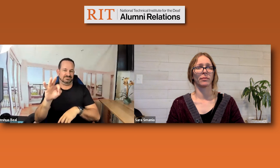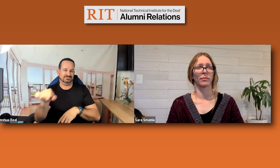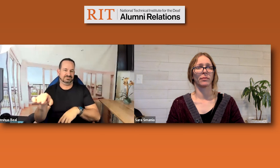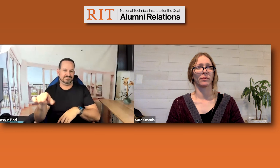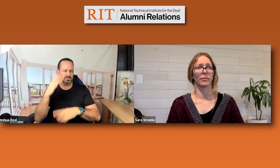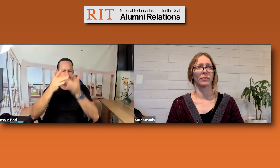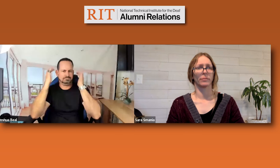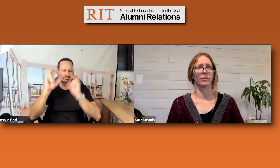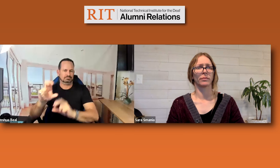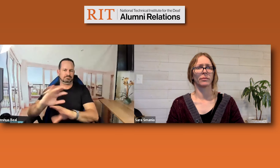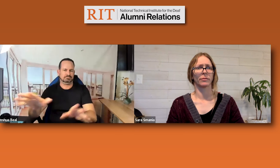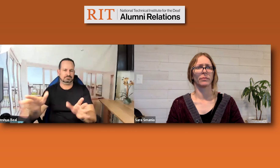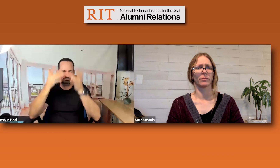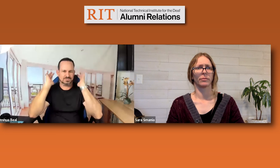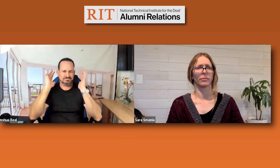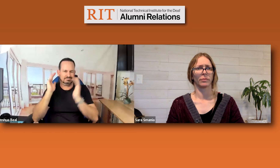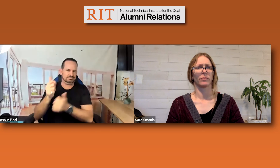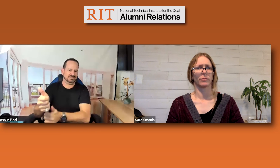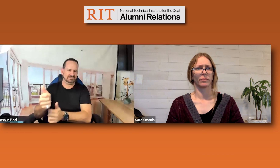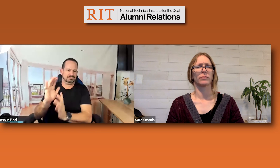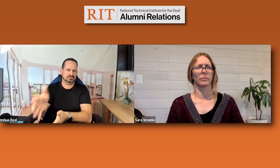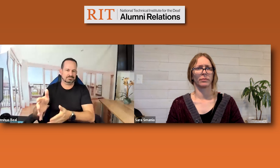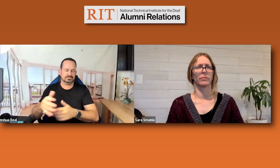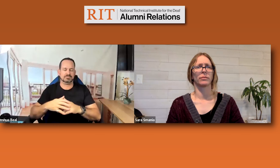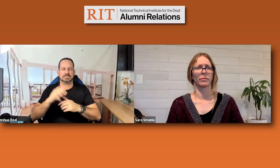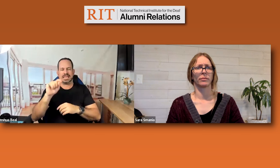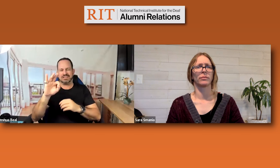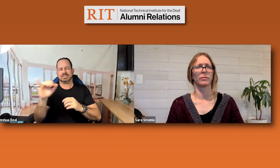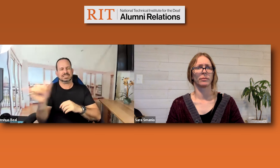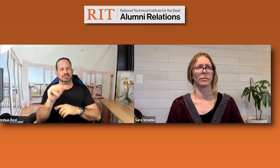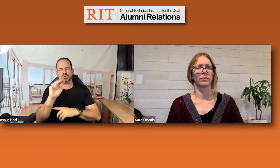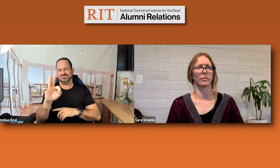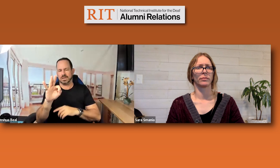I, myself, invest in the other funds,